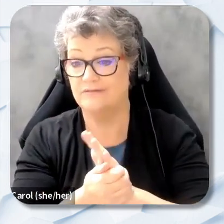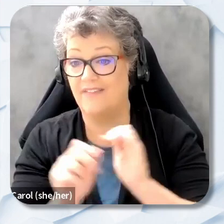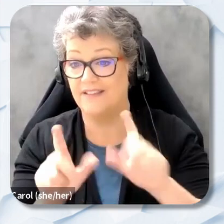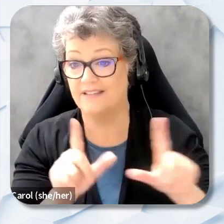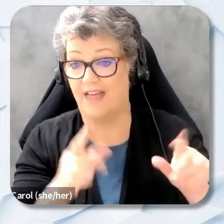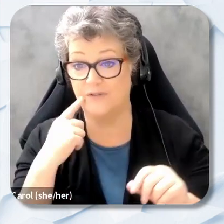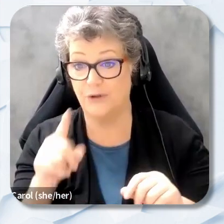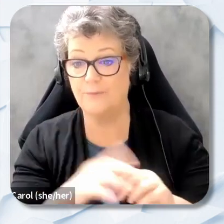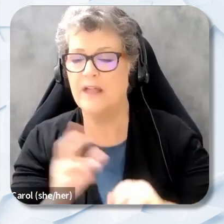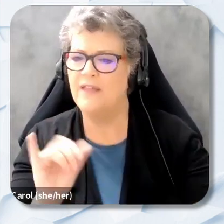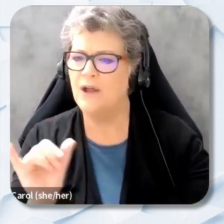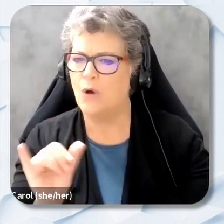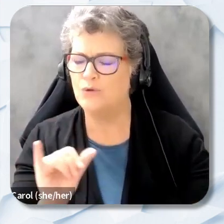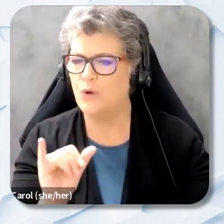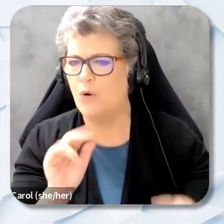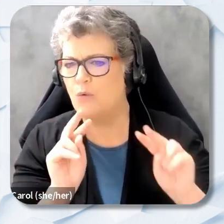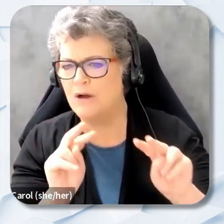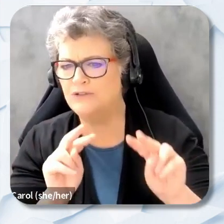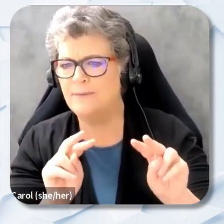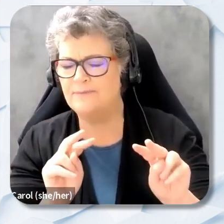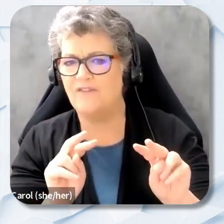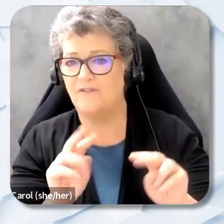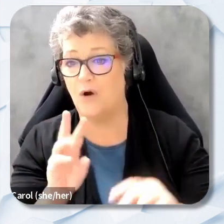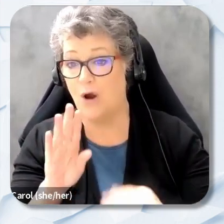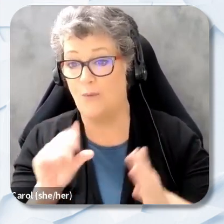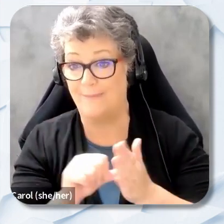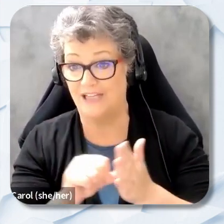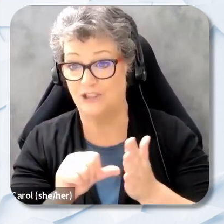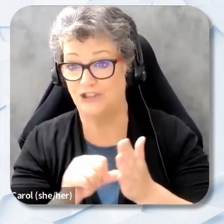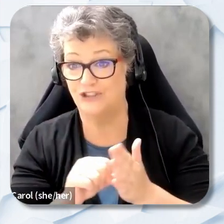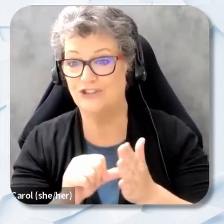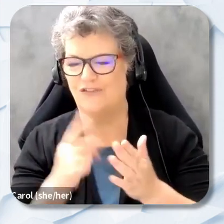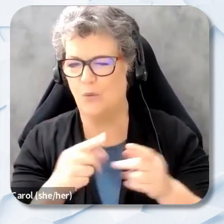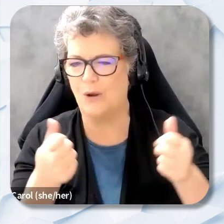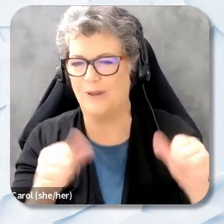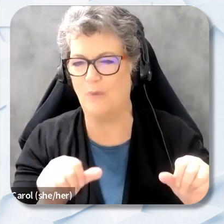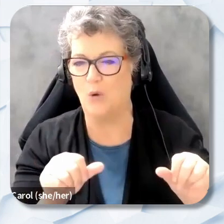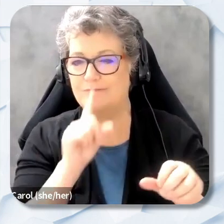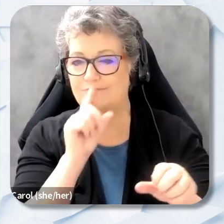And then also watch our web page for when we post this actual webinar.